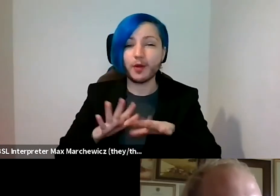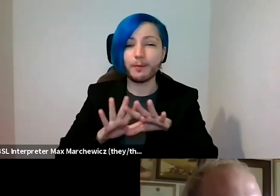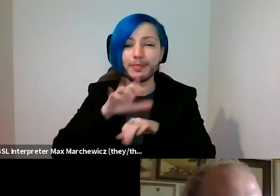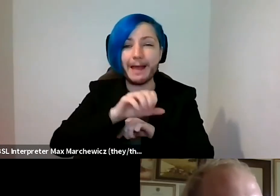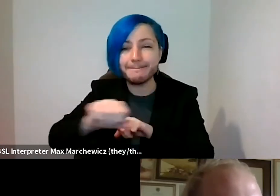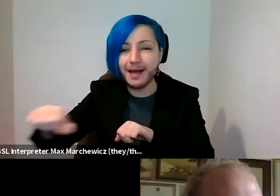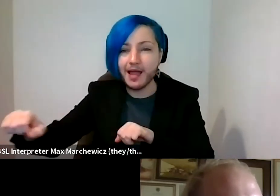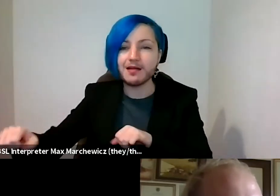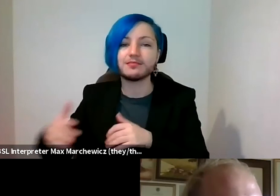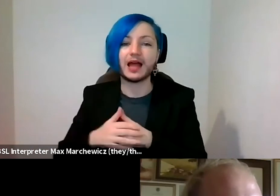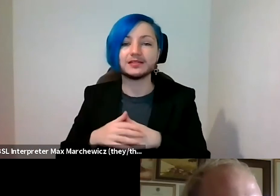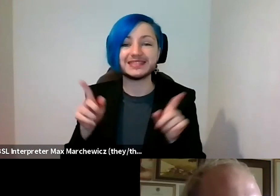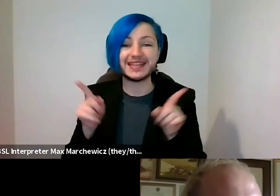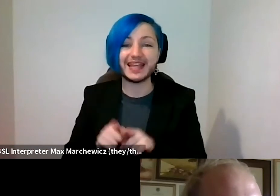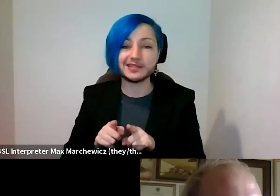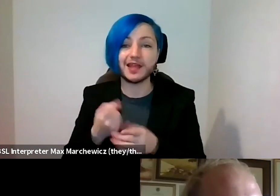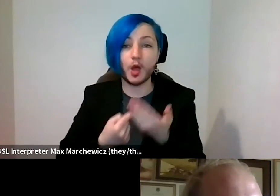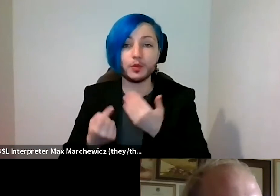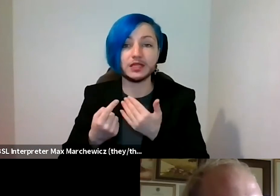get our independence in 1947, yes.